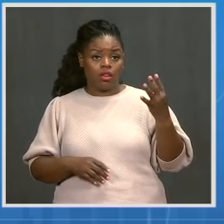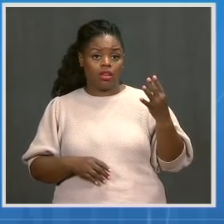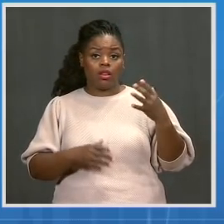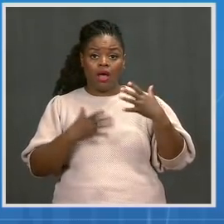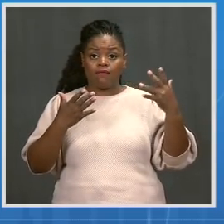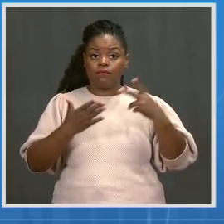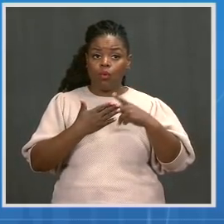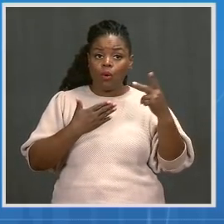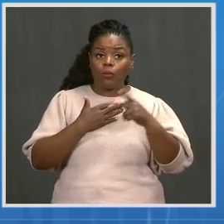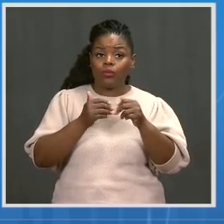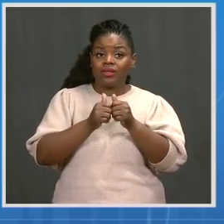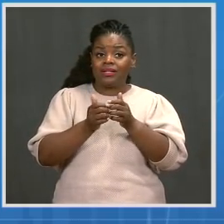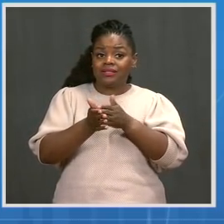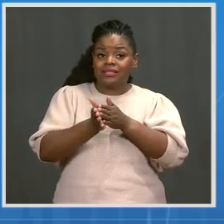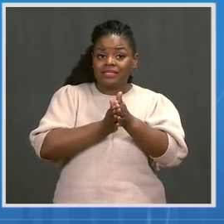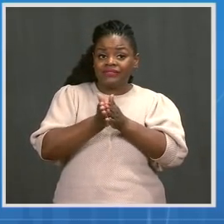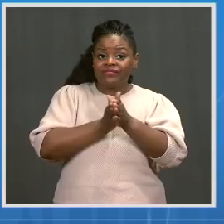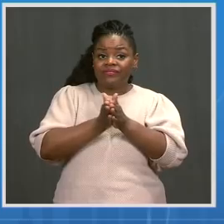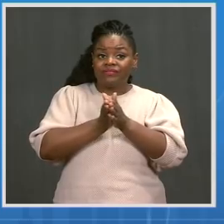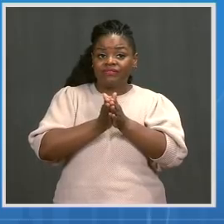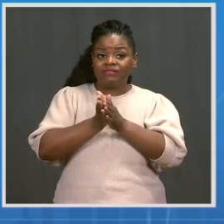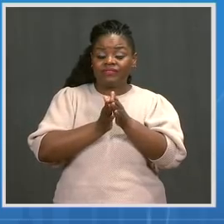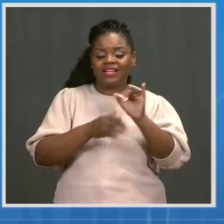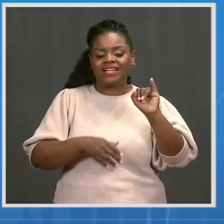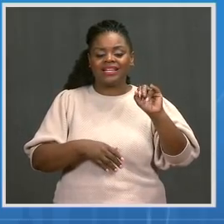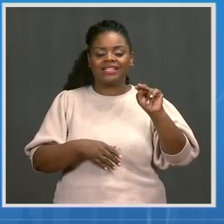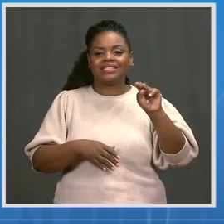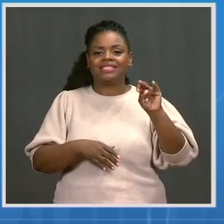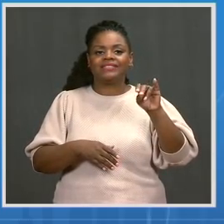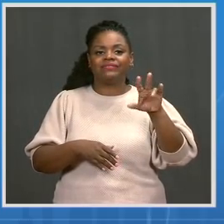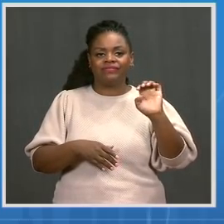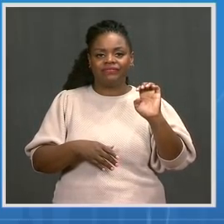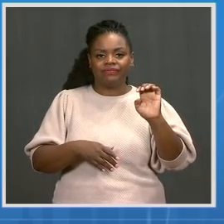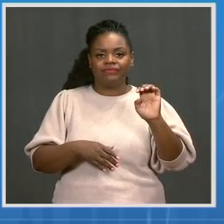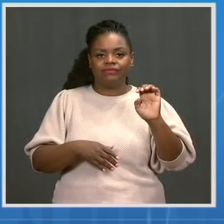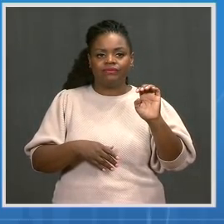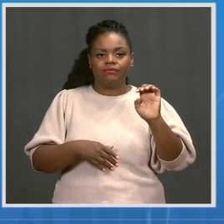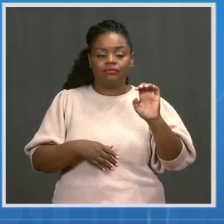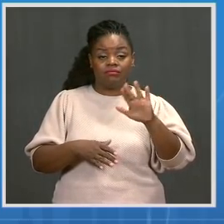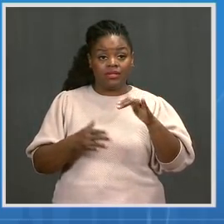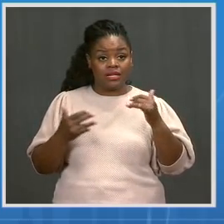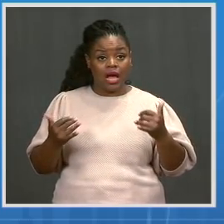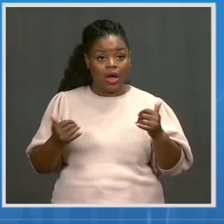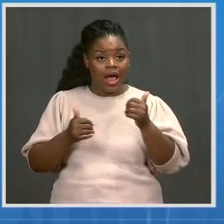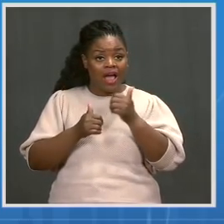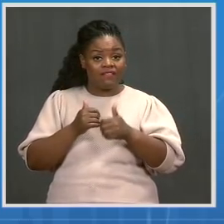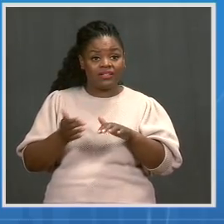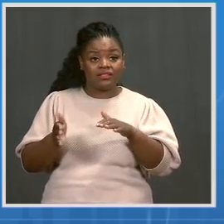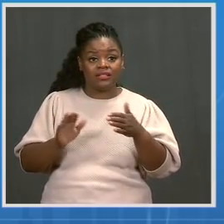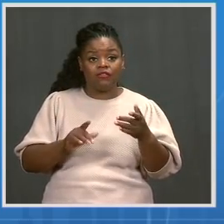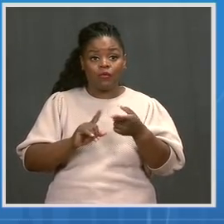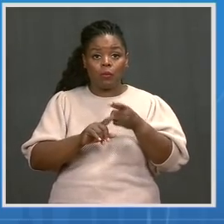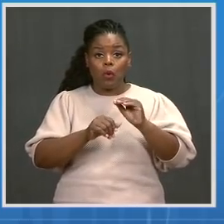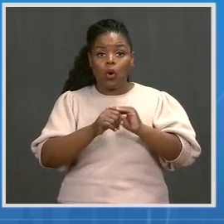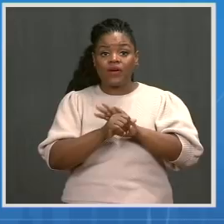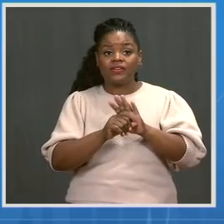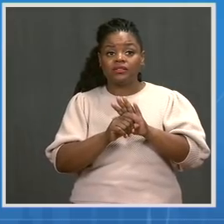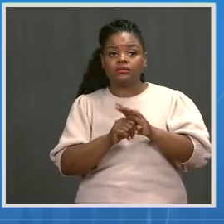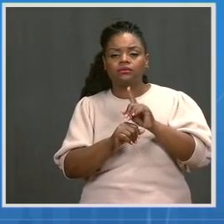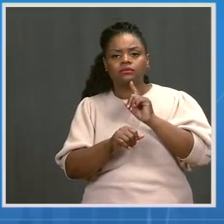To Dr. Walensky's comment that, sort of, every COVID death at this point is preventable, at a -- you know, is the White House